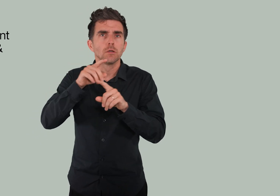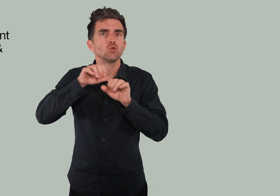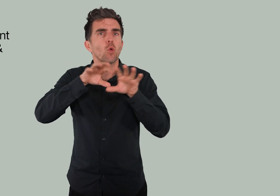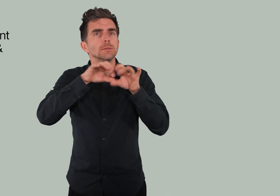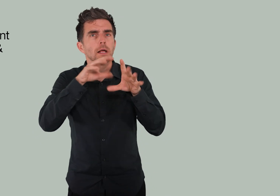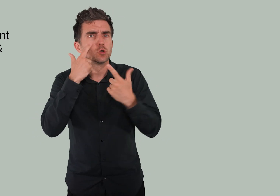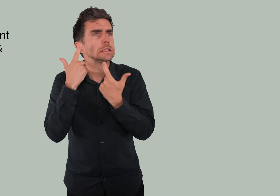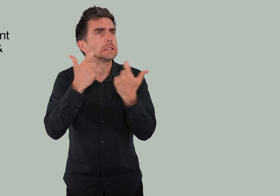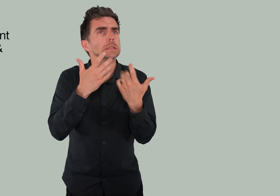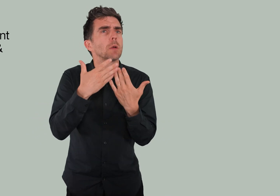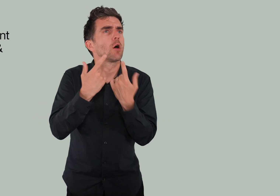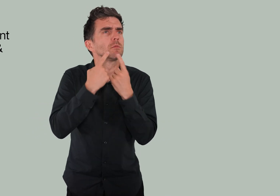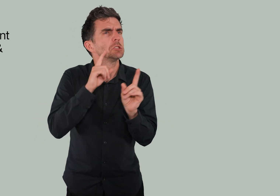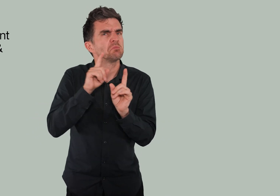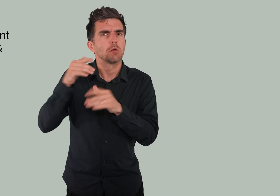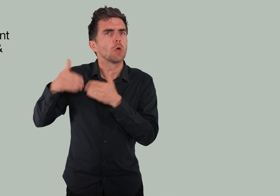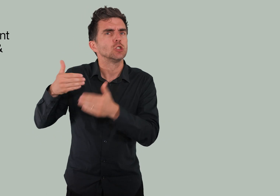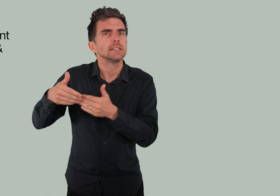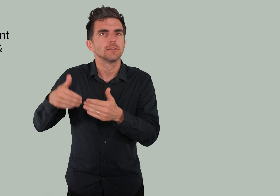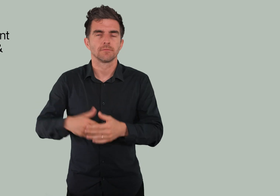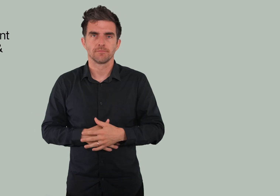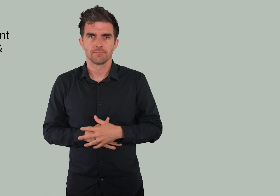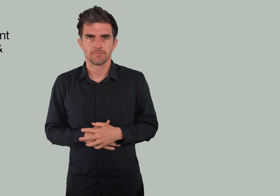social media to find out more about the process.